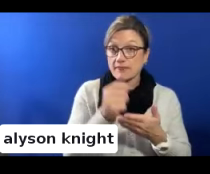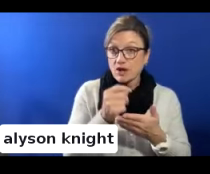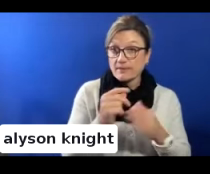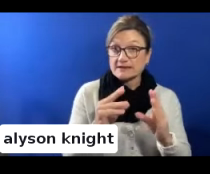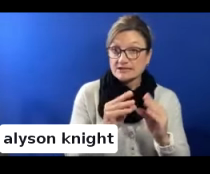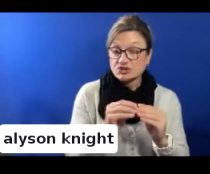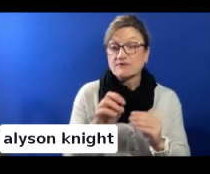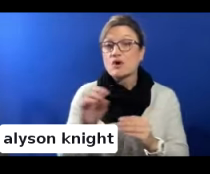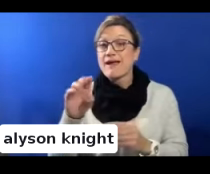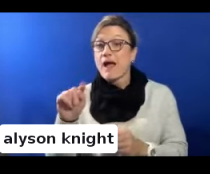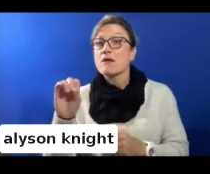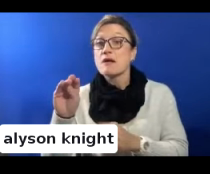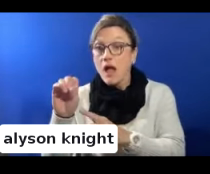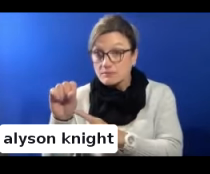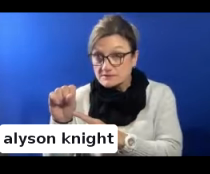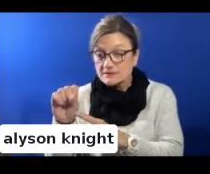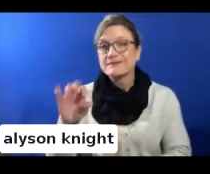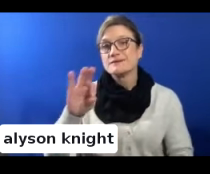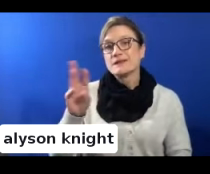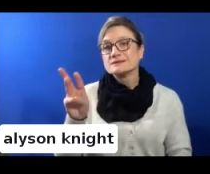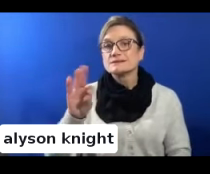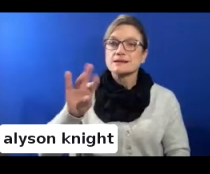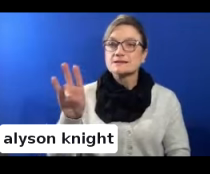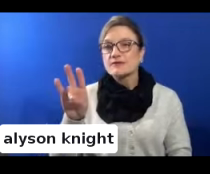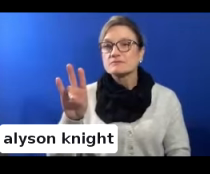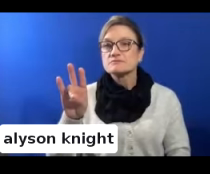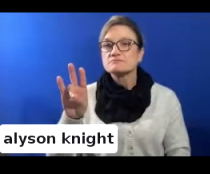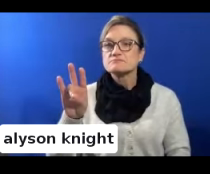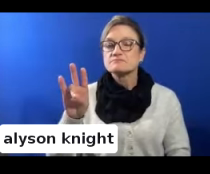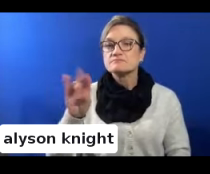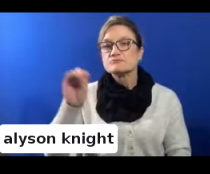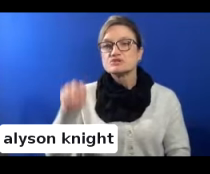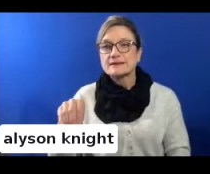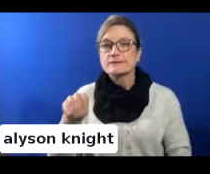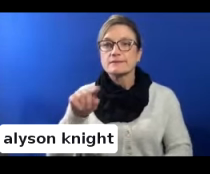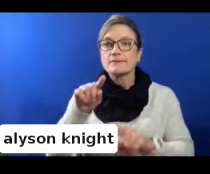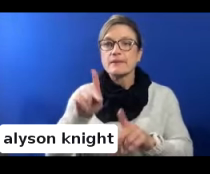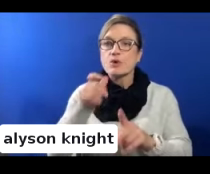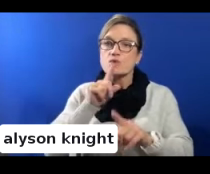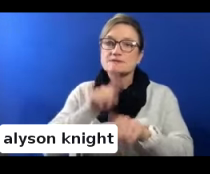It could be something like 96-97% of respondents reported a positive